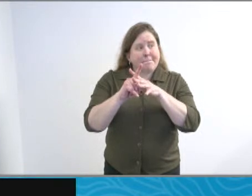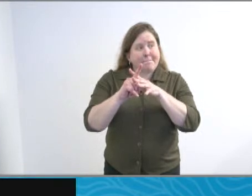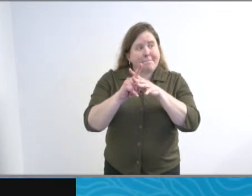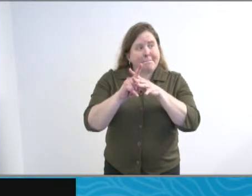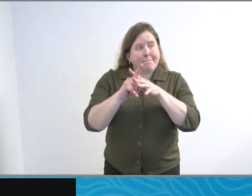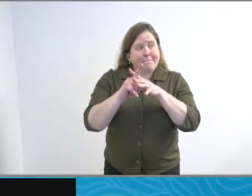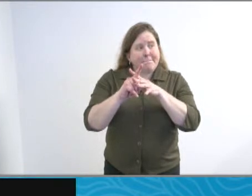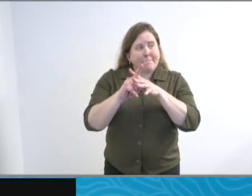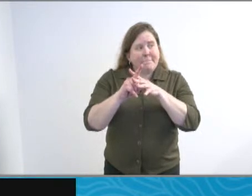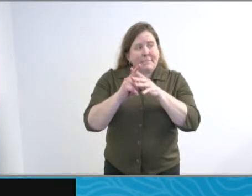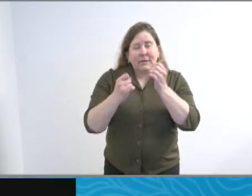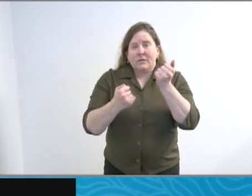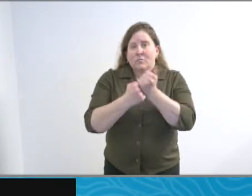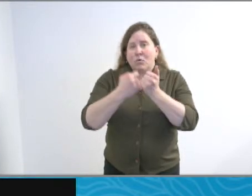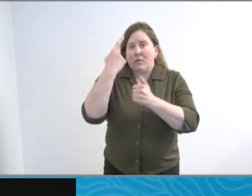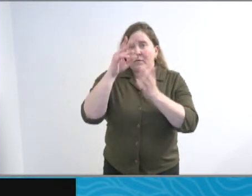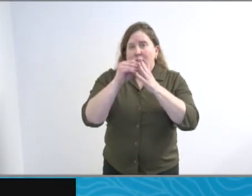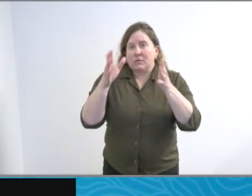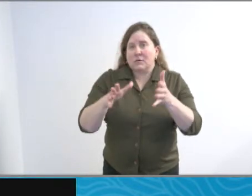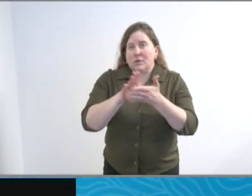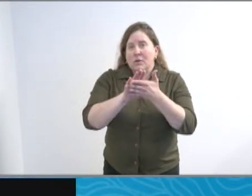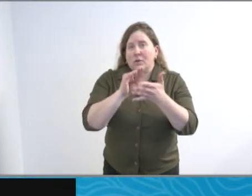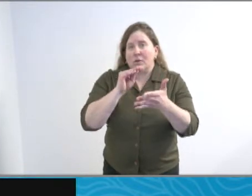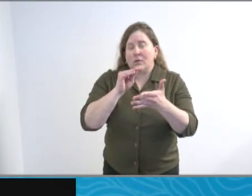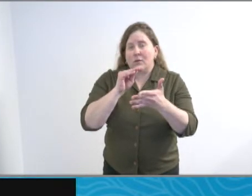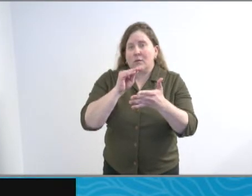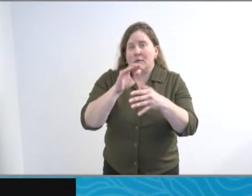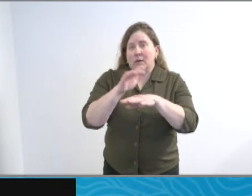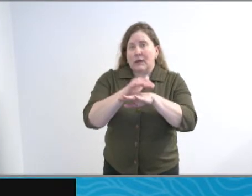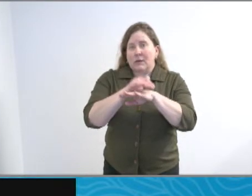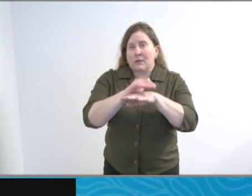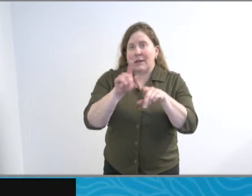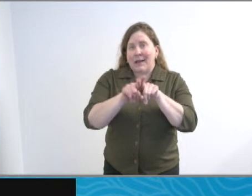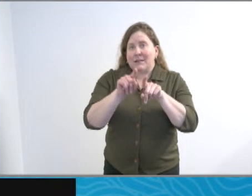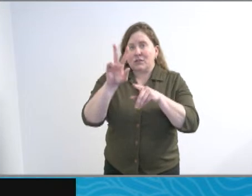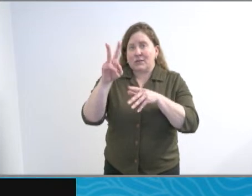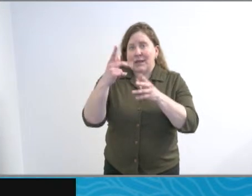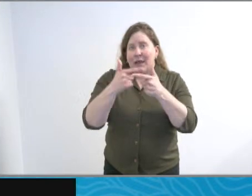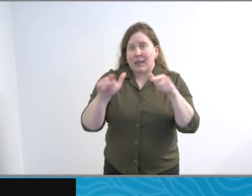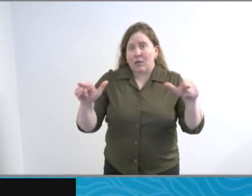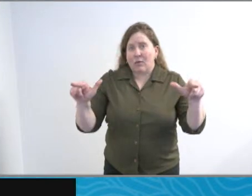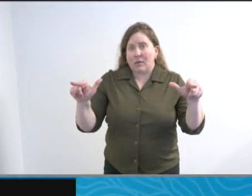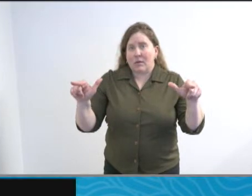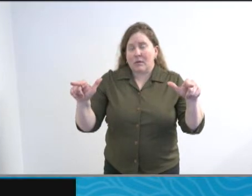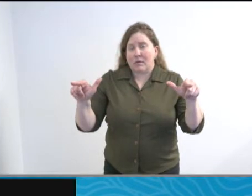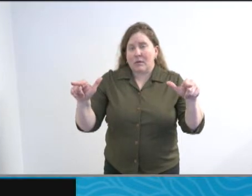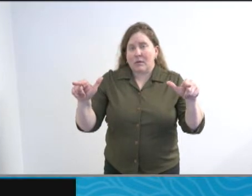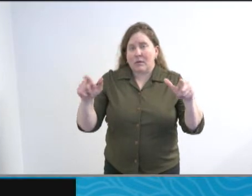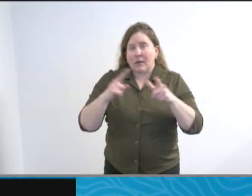support for students learning English as their second language, and then we move over to visioning.